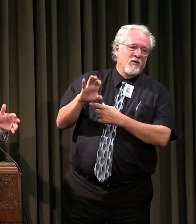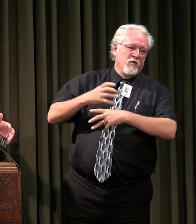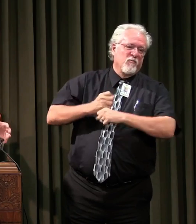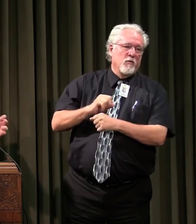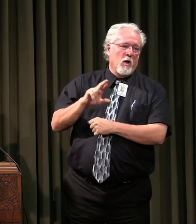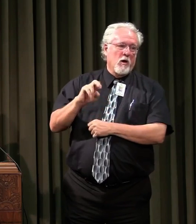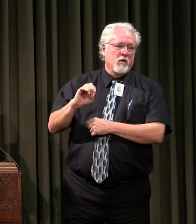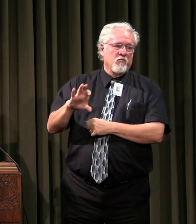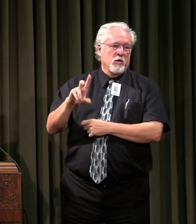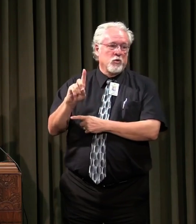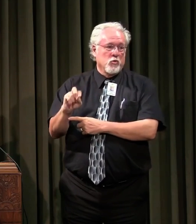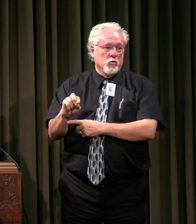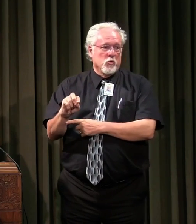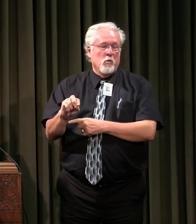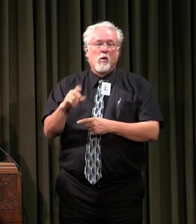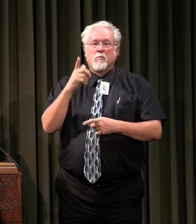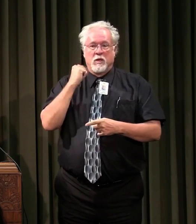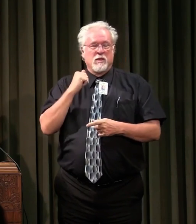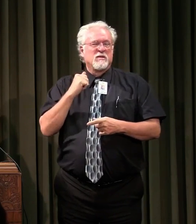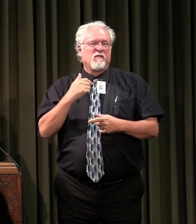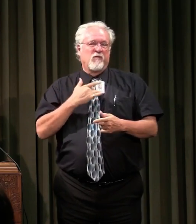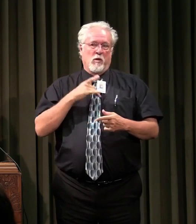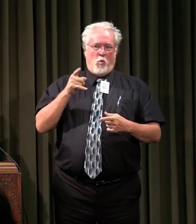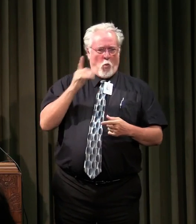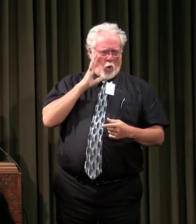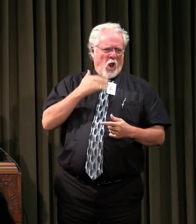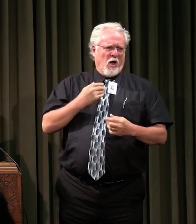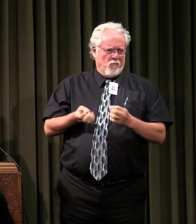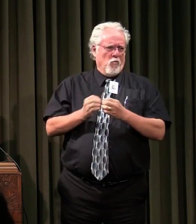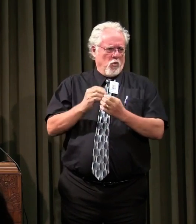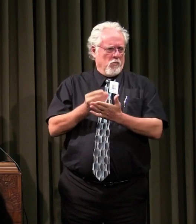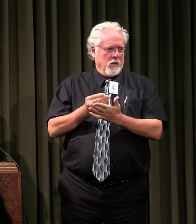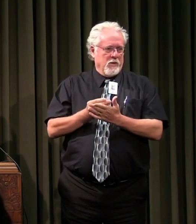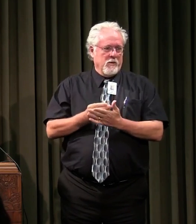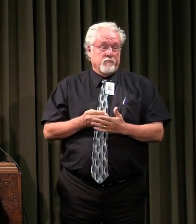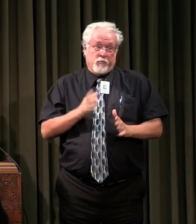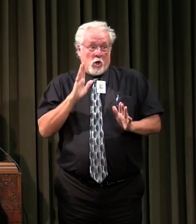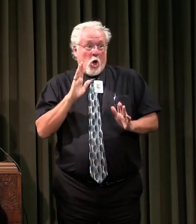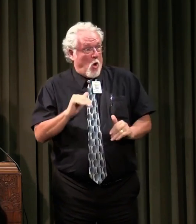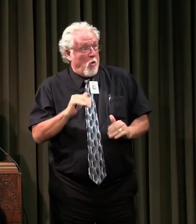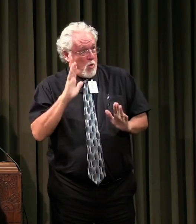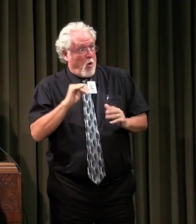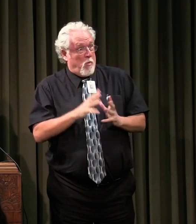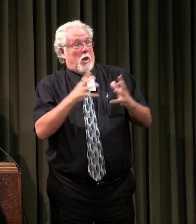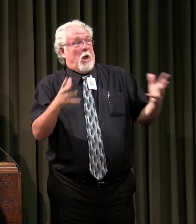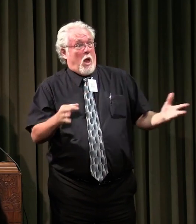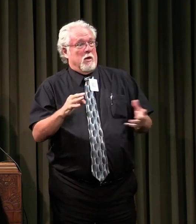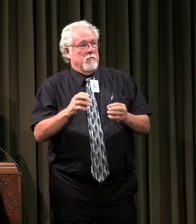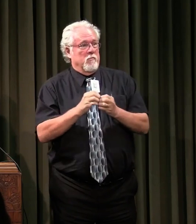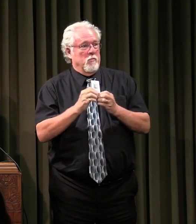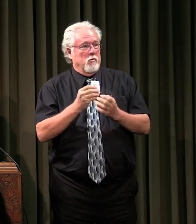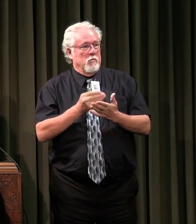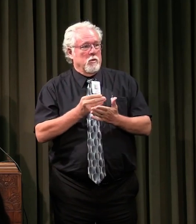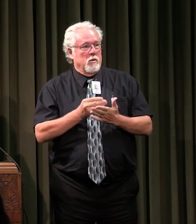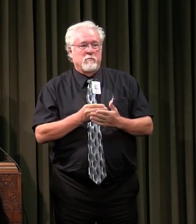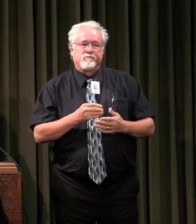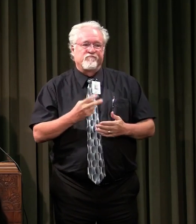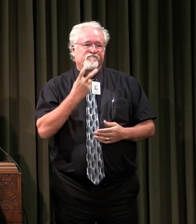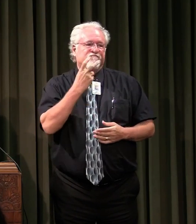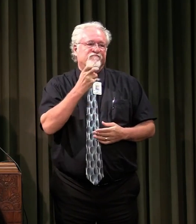believe there will be some additional revenue hope the area so there's a lot of additional revenue I don't believe that's forthcoming